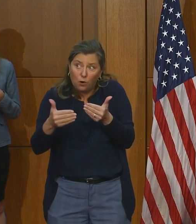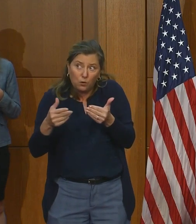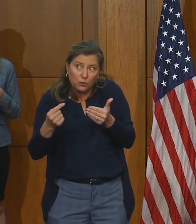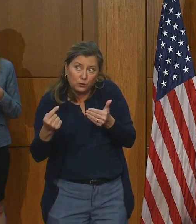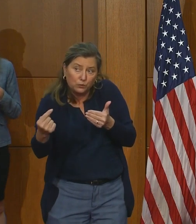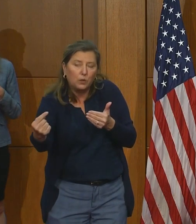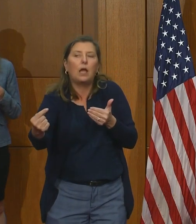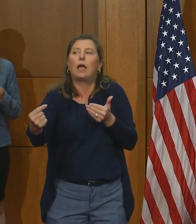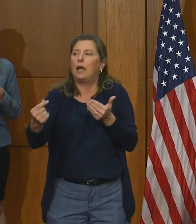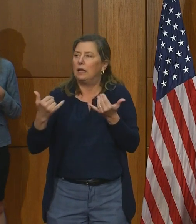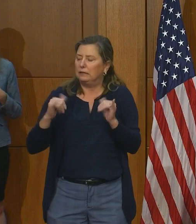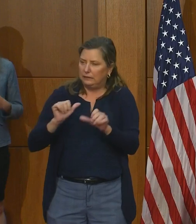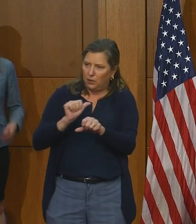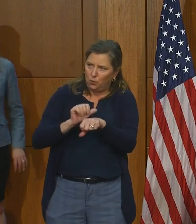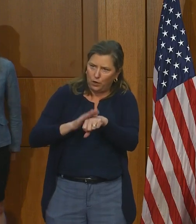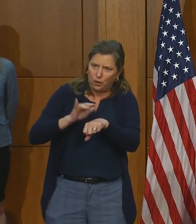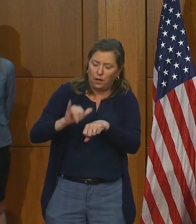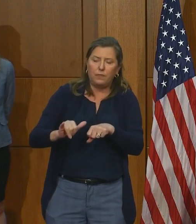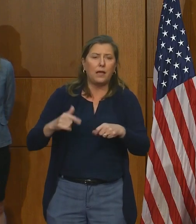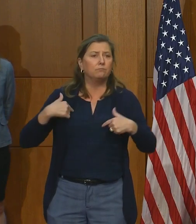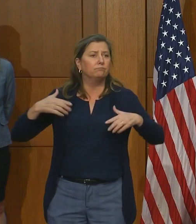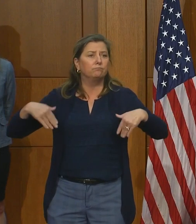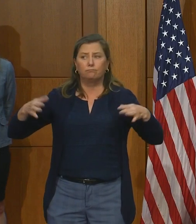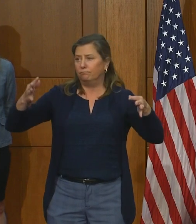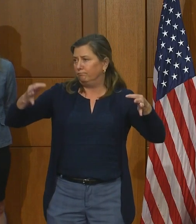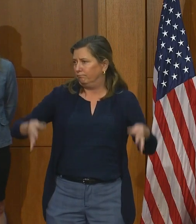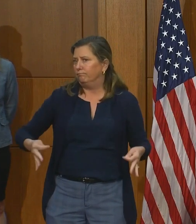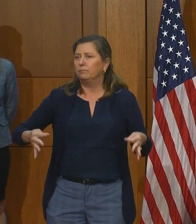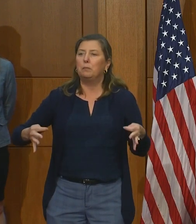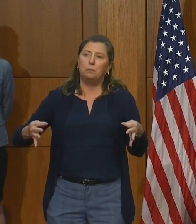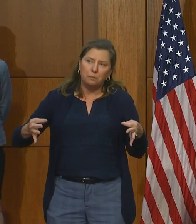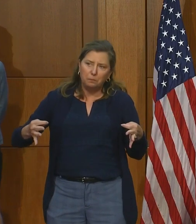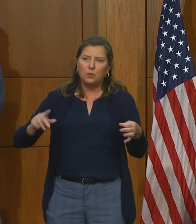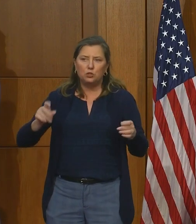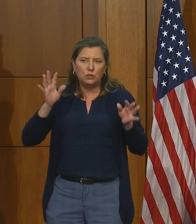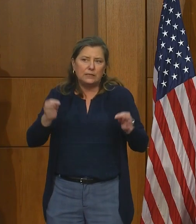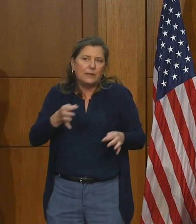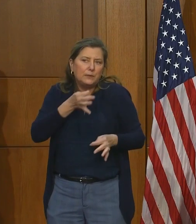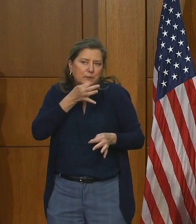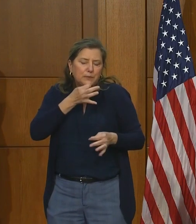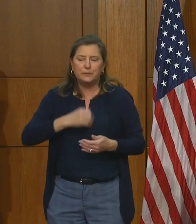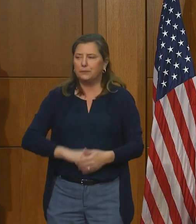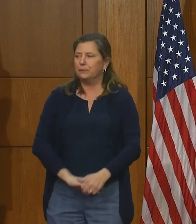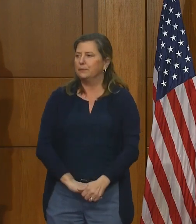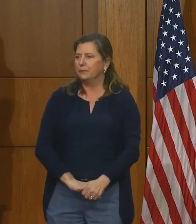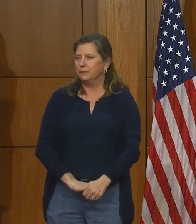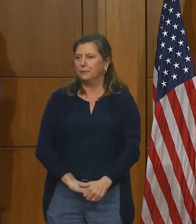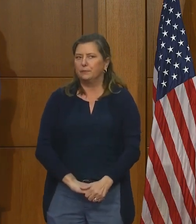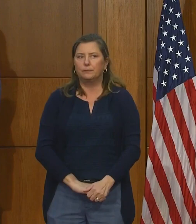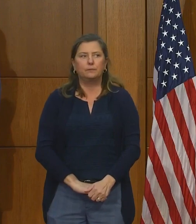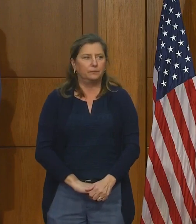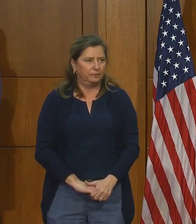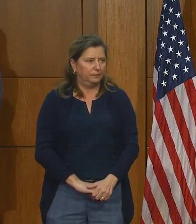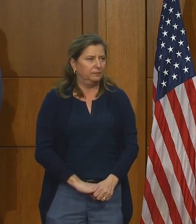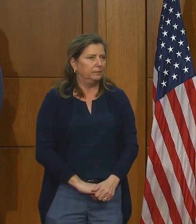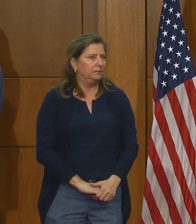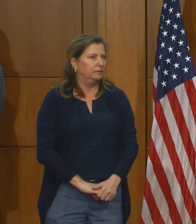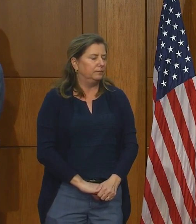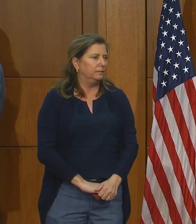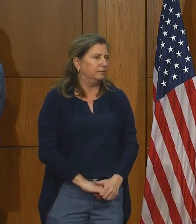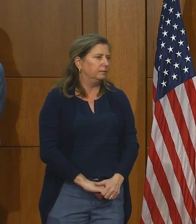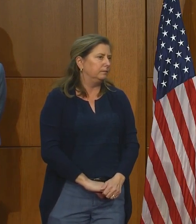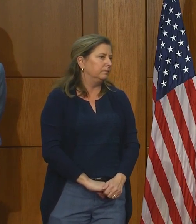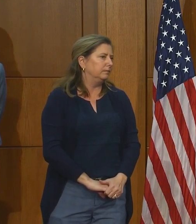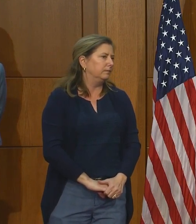TALKED ABOUT ABOUT. PATH